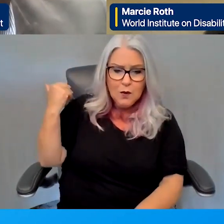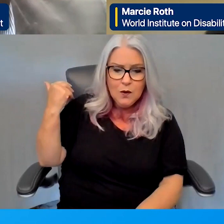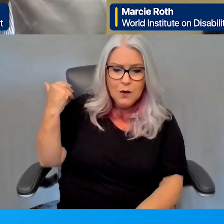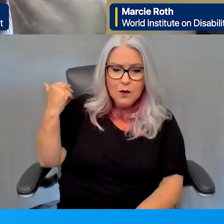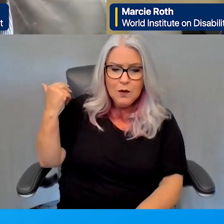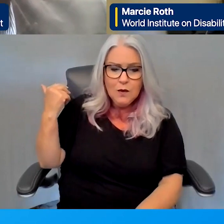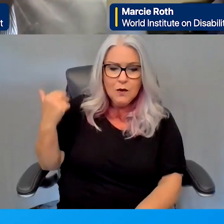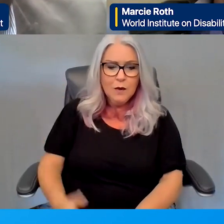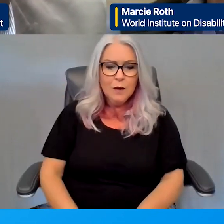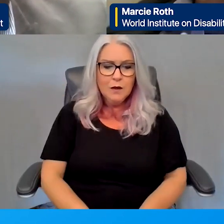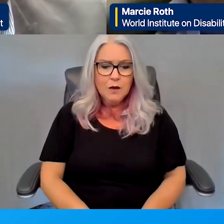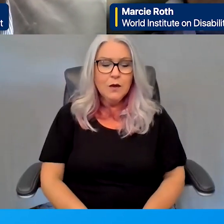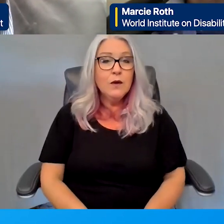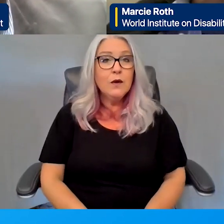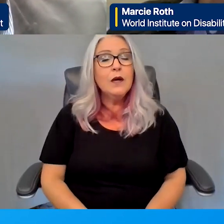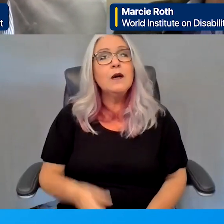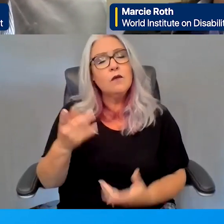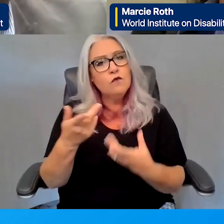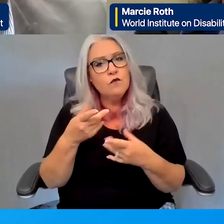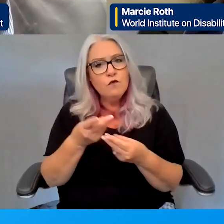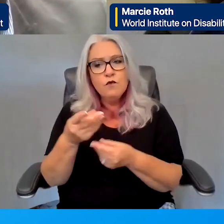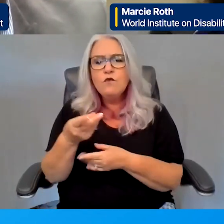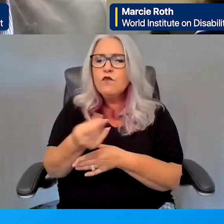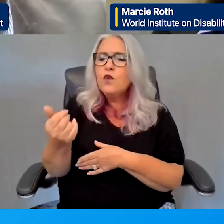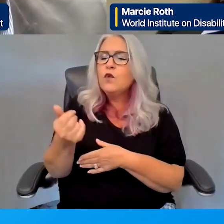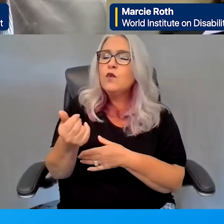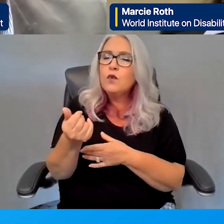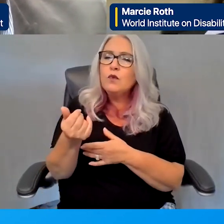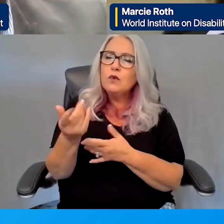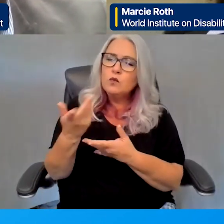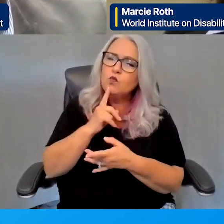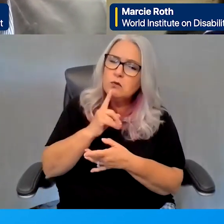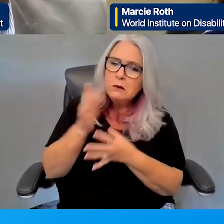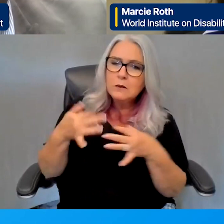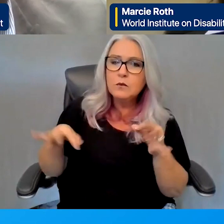couple of key areas and points